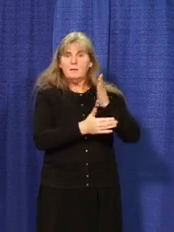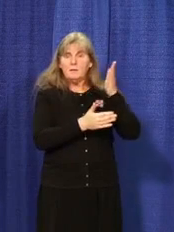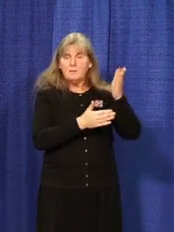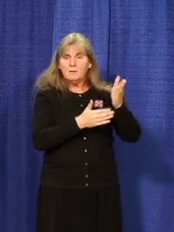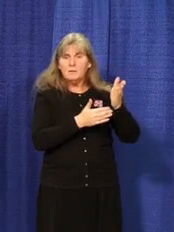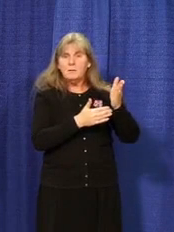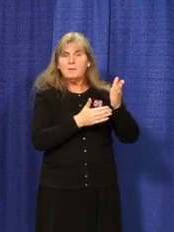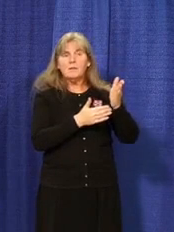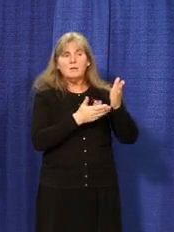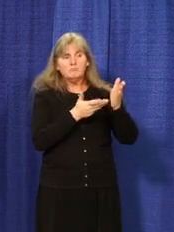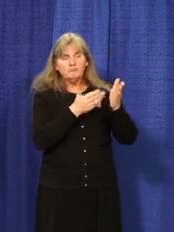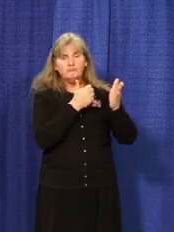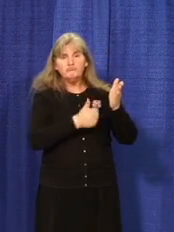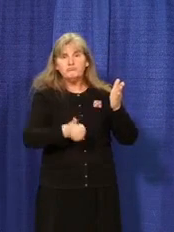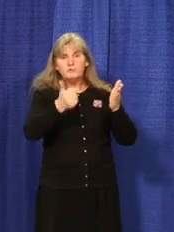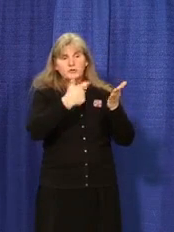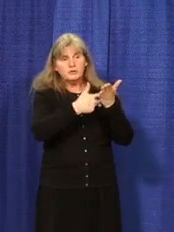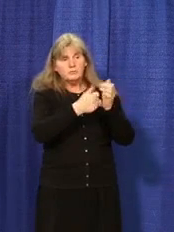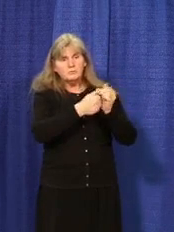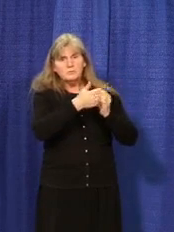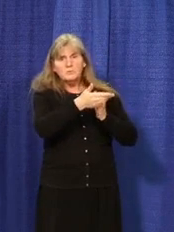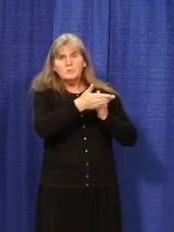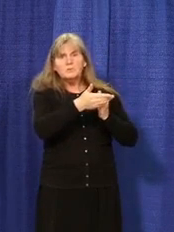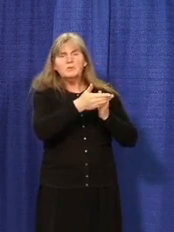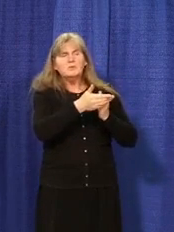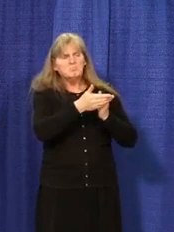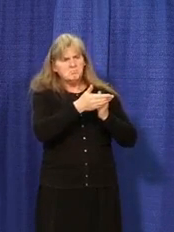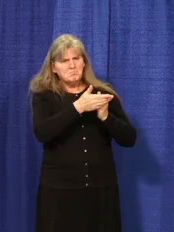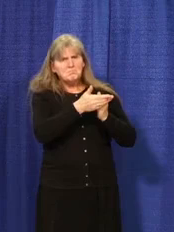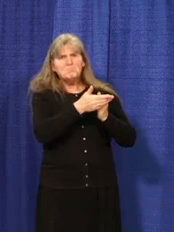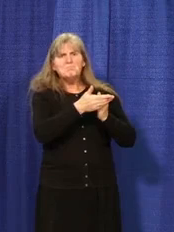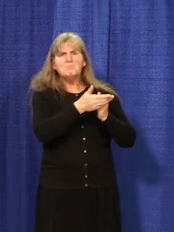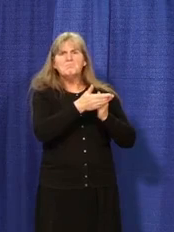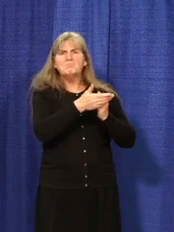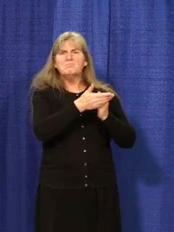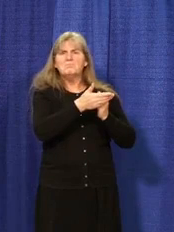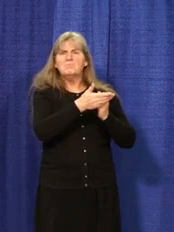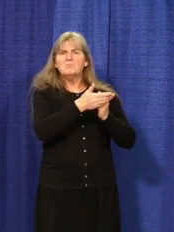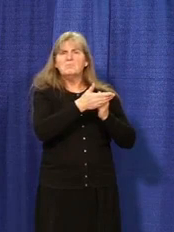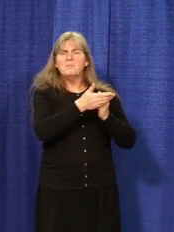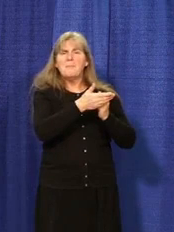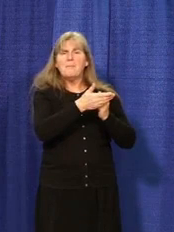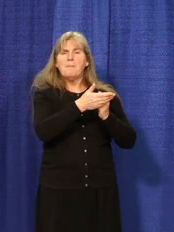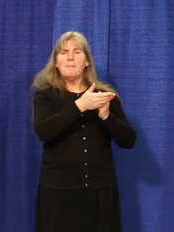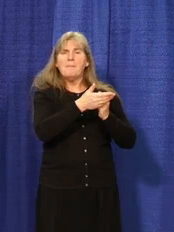speaking to the Chief the other day, well aware of the parameters, well aware of how